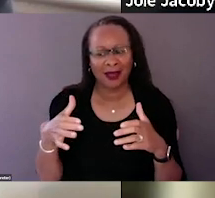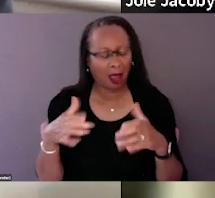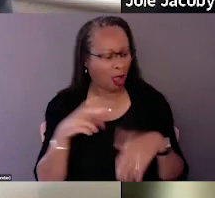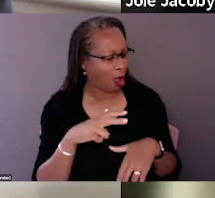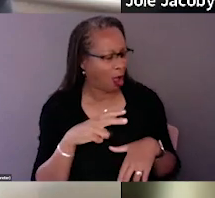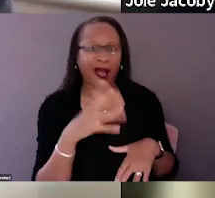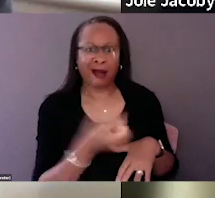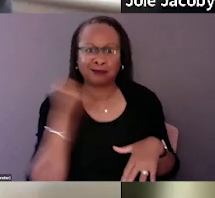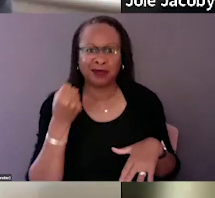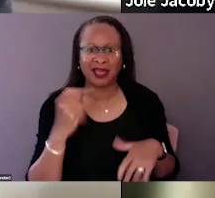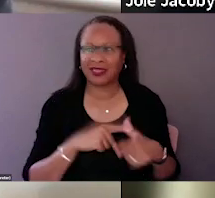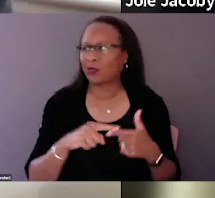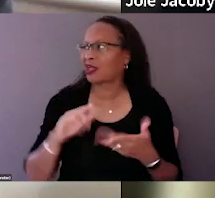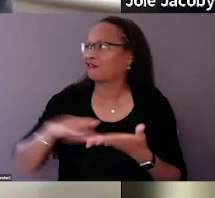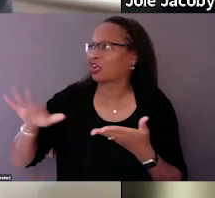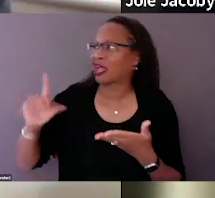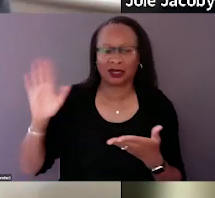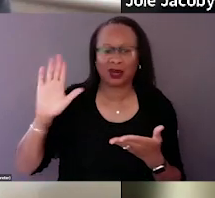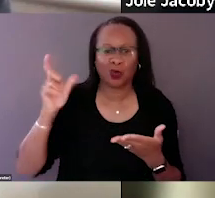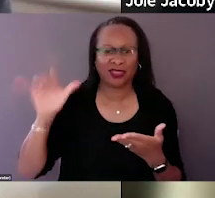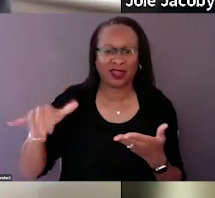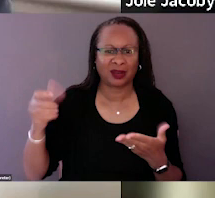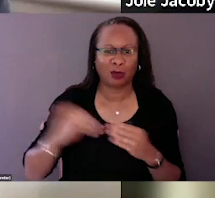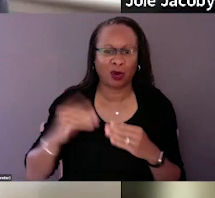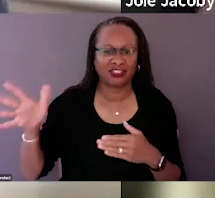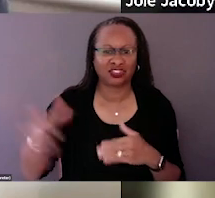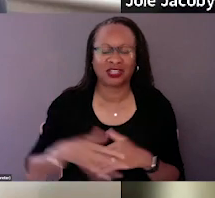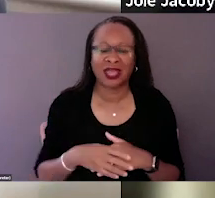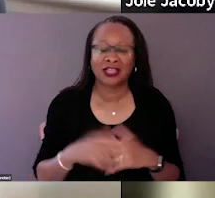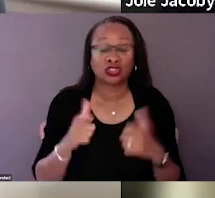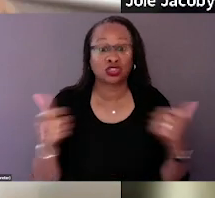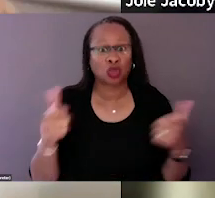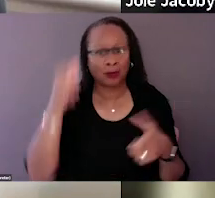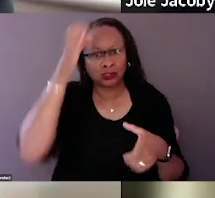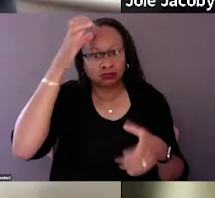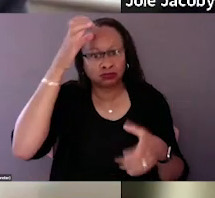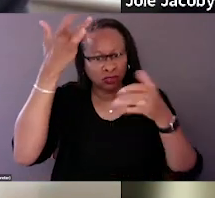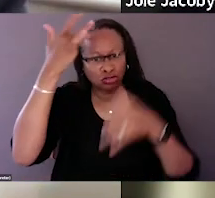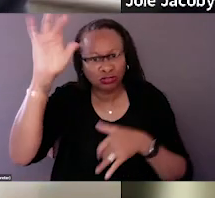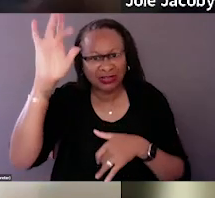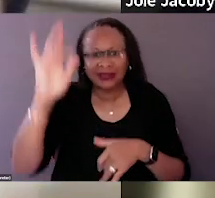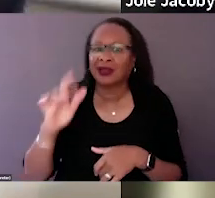"Ah, forget it, I don't want it anymore." There was so much genius that was created on the platform. And I remember when we were filming,